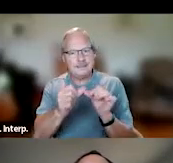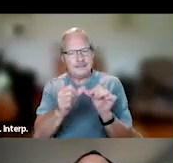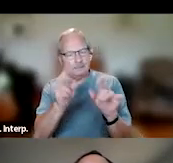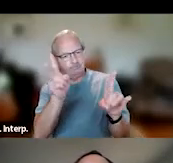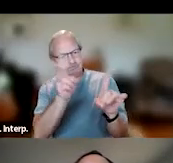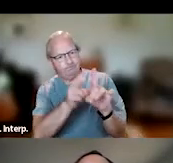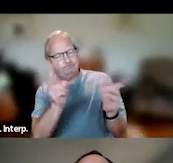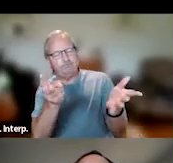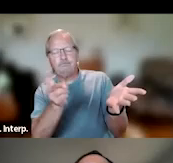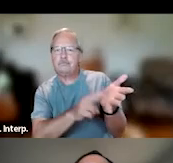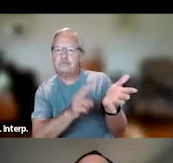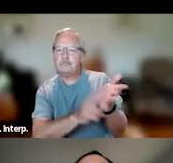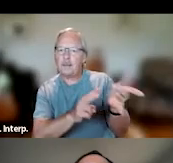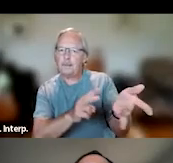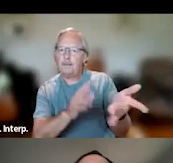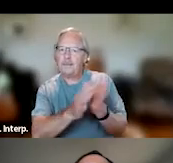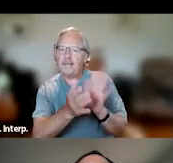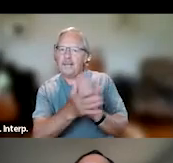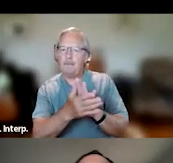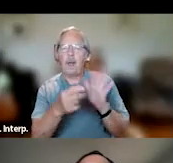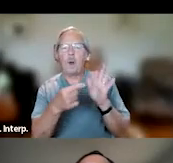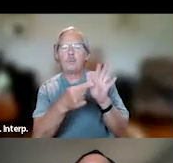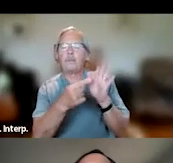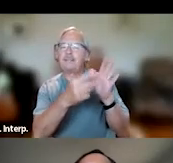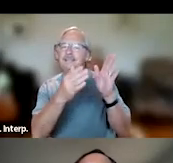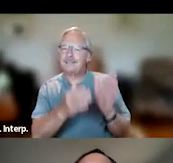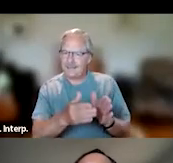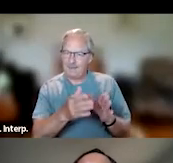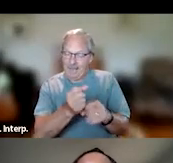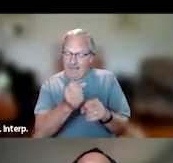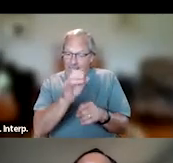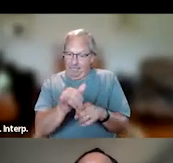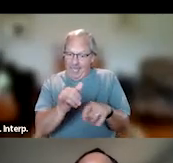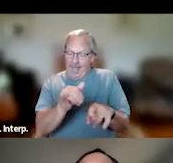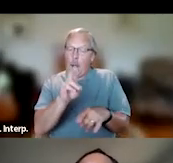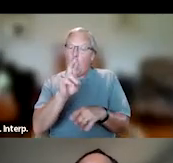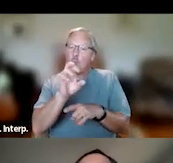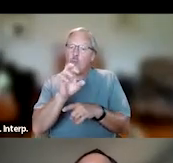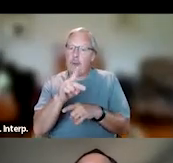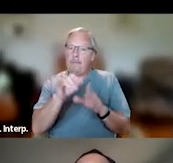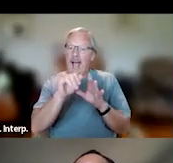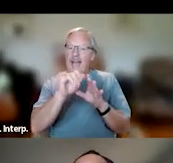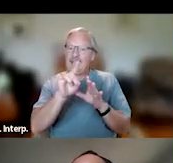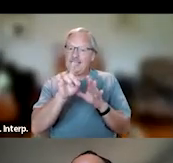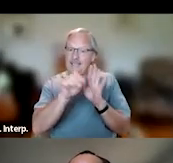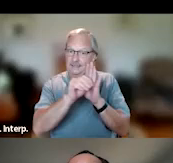an appointed representative and get that rep ID number with Social Security.